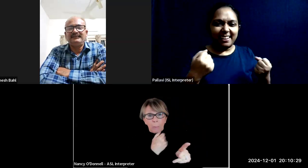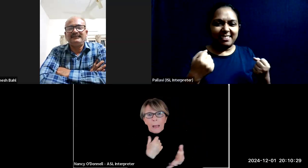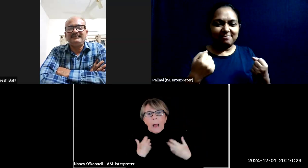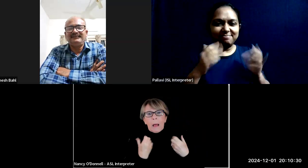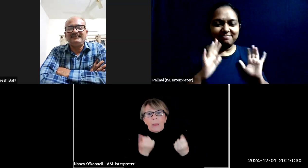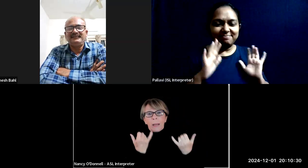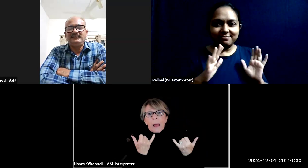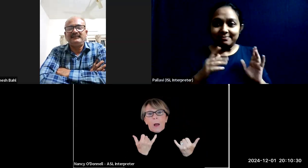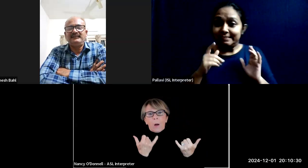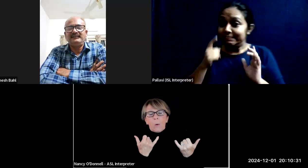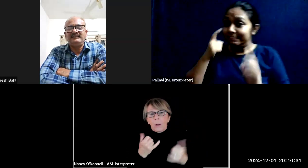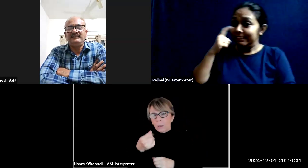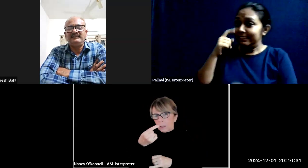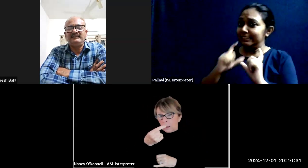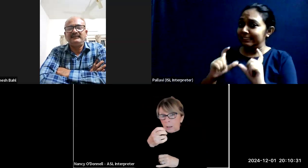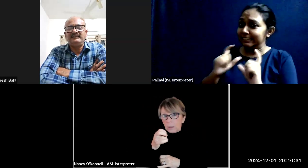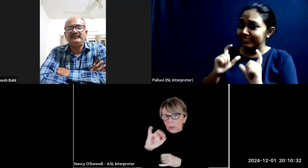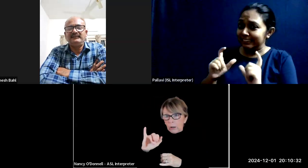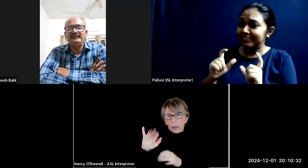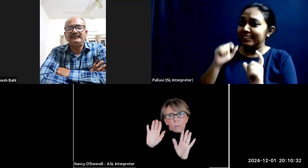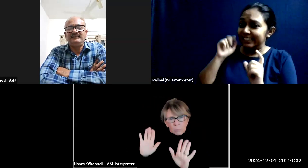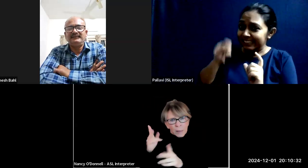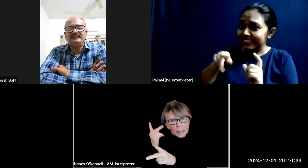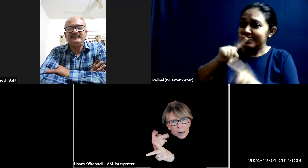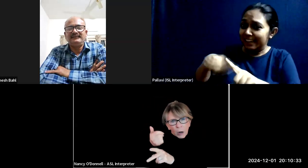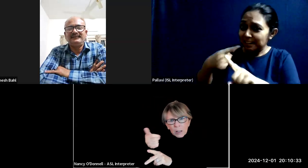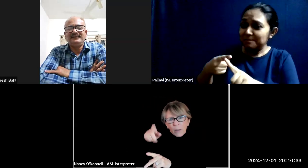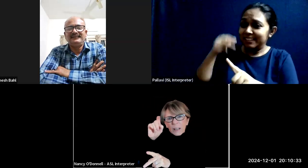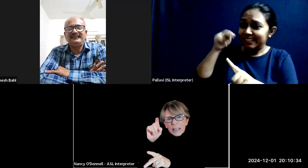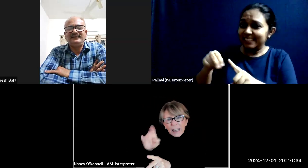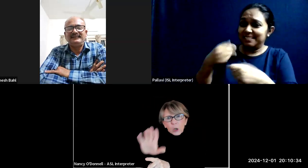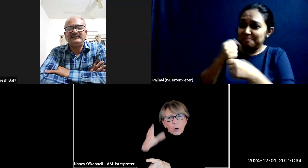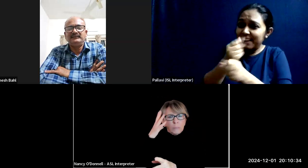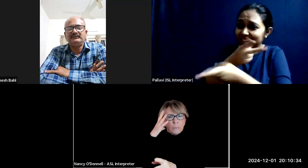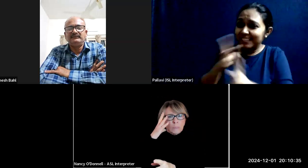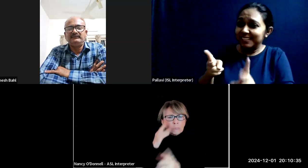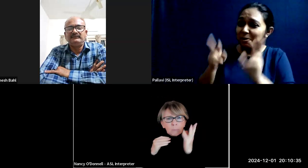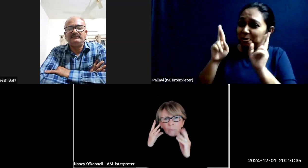[Geri speaking] Take care of yourself, man. We need your expertise to produce products like these.